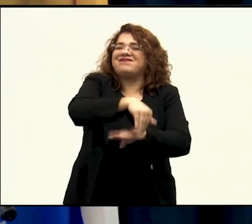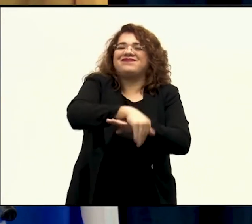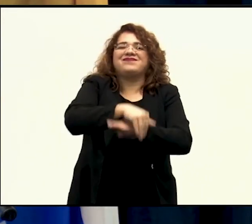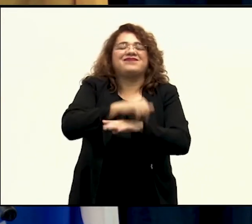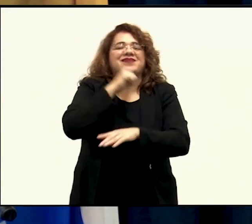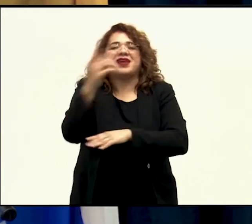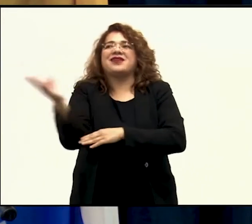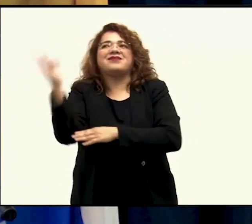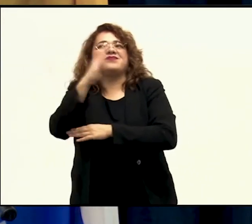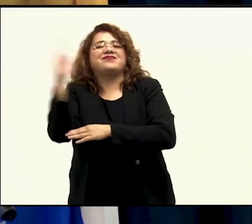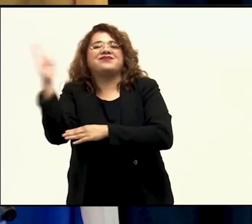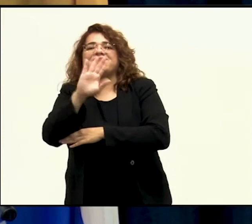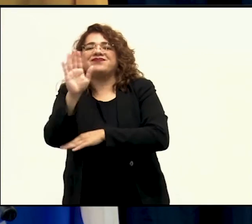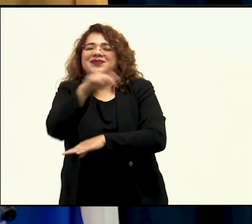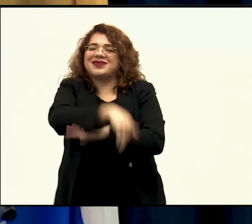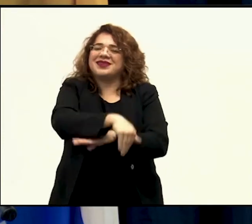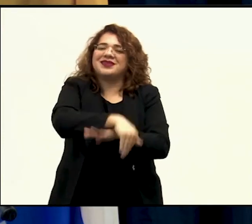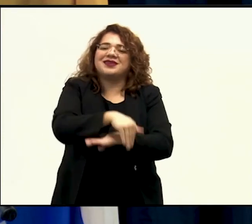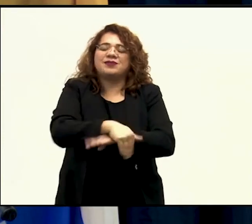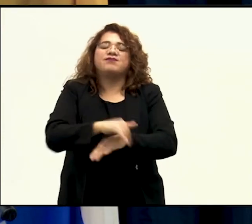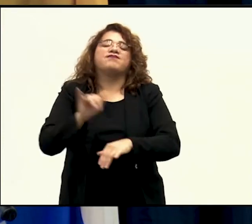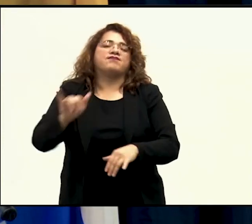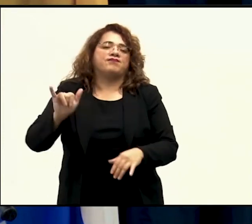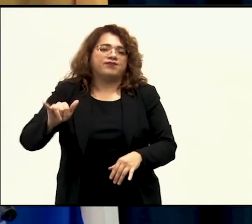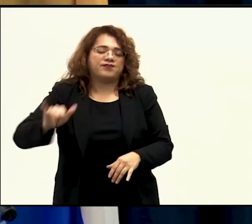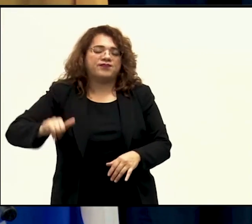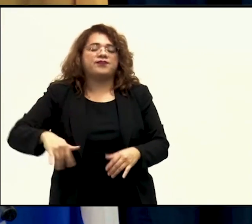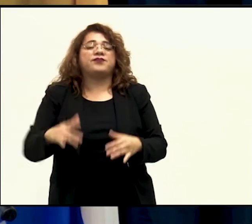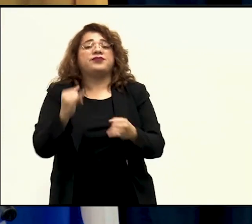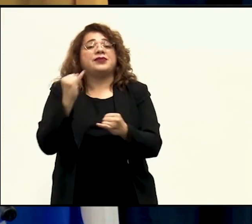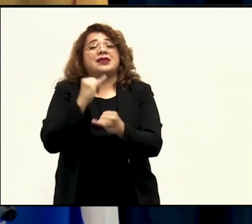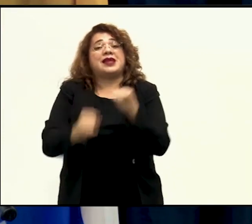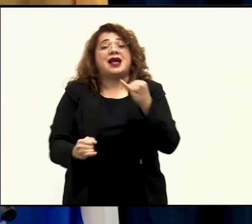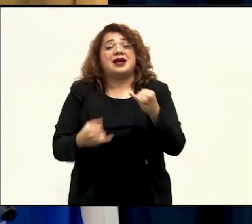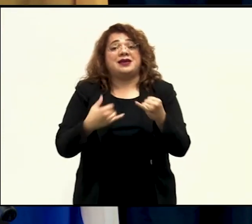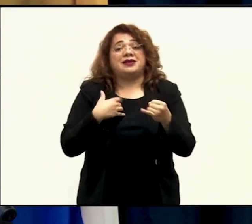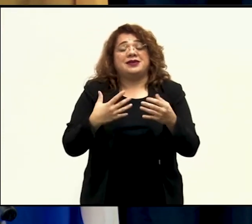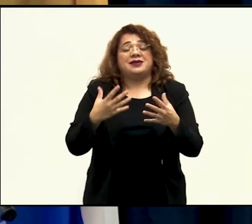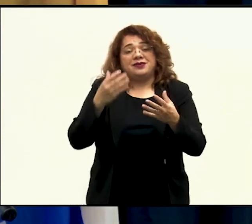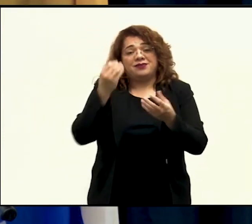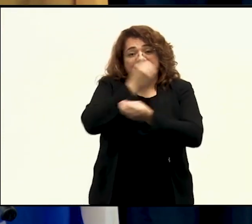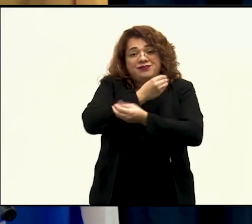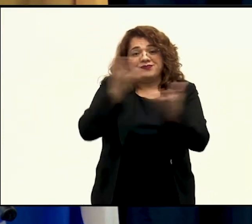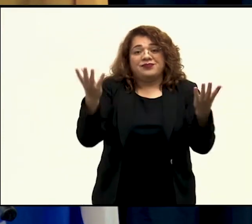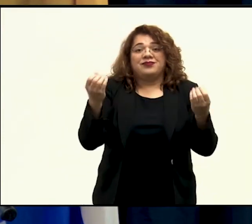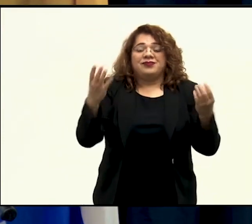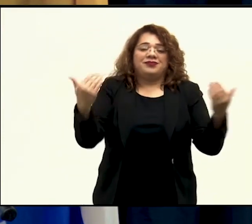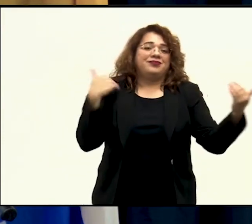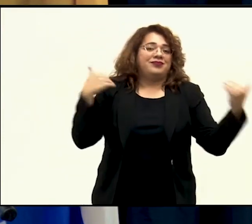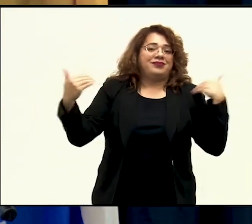And the last thing I just wanted to just add is that there's a lot of questions about masking.